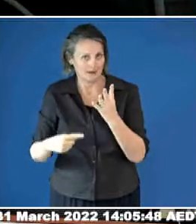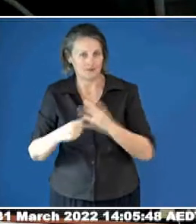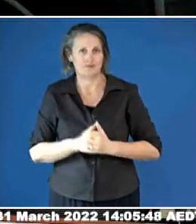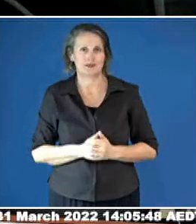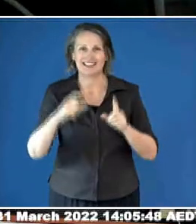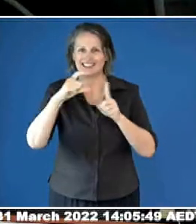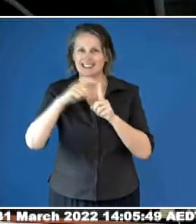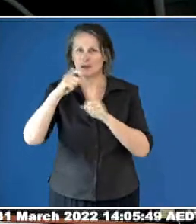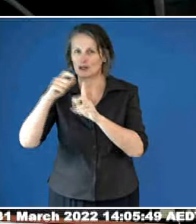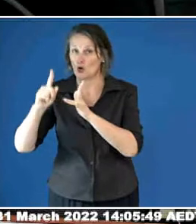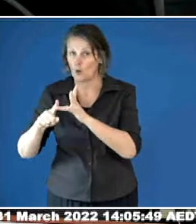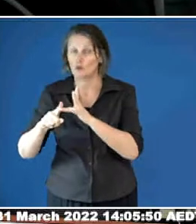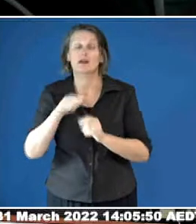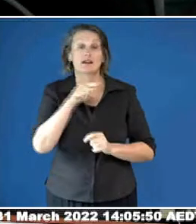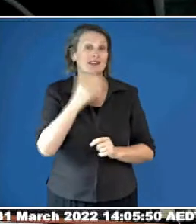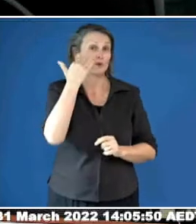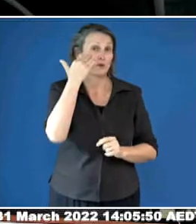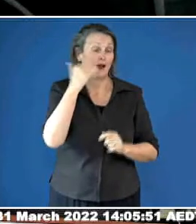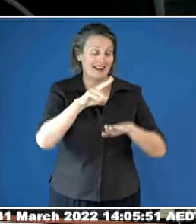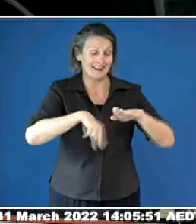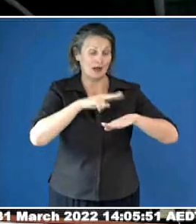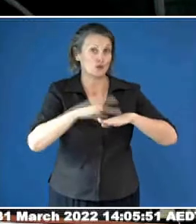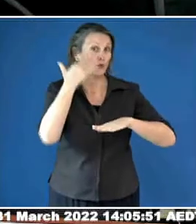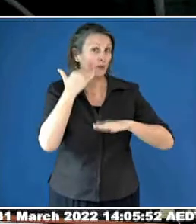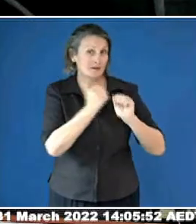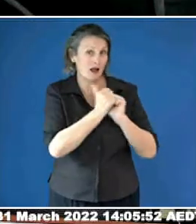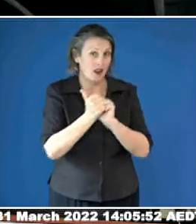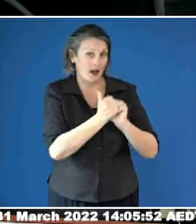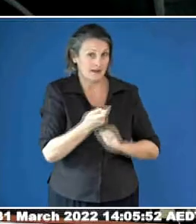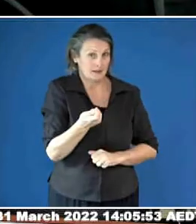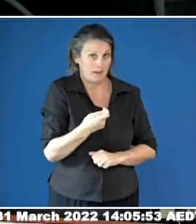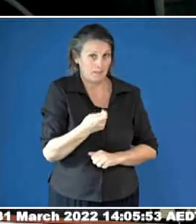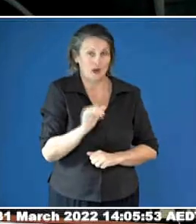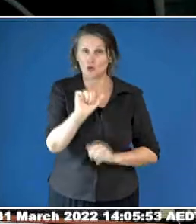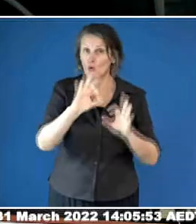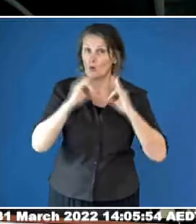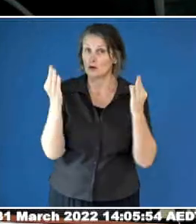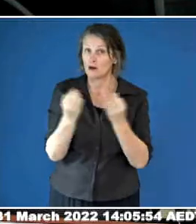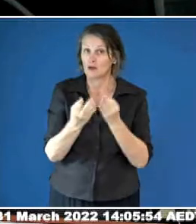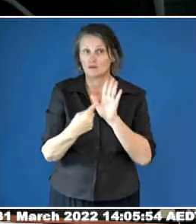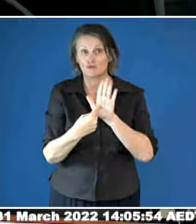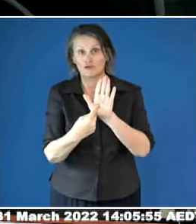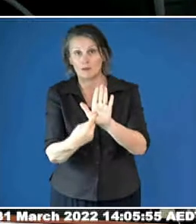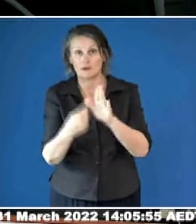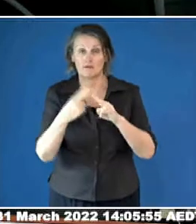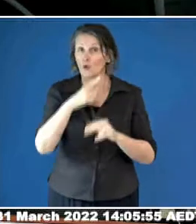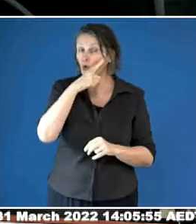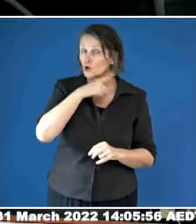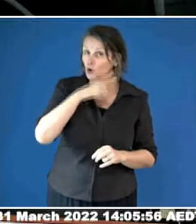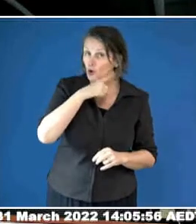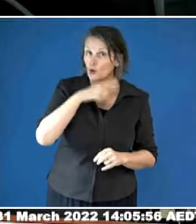Alliance member, and you represent girls, women, feminine identifying and non-binary